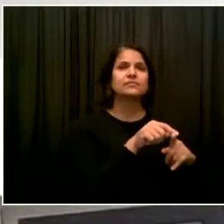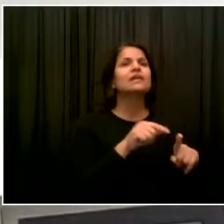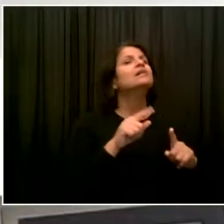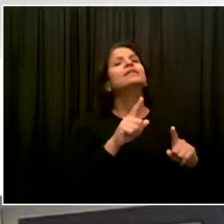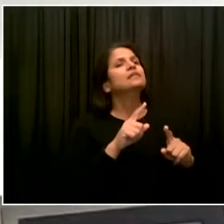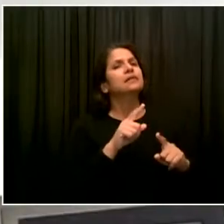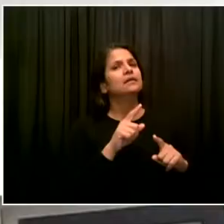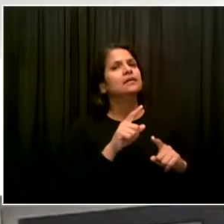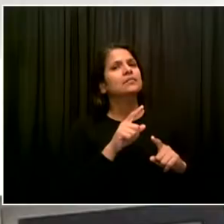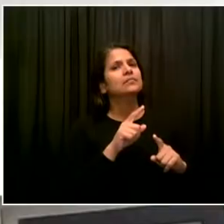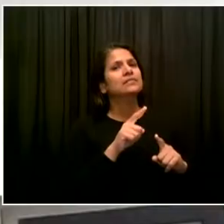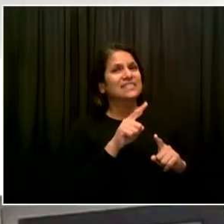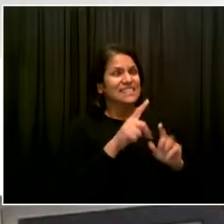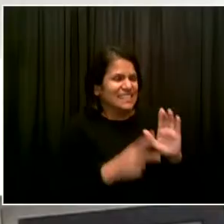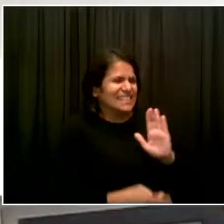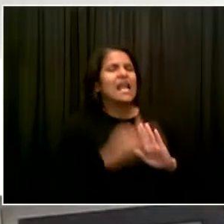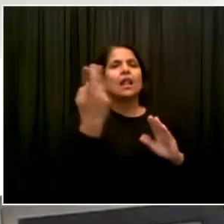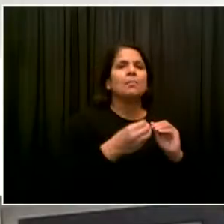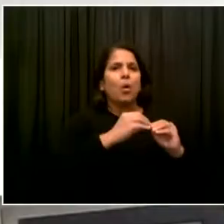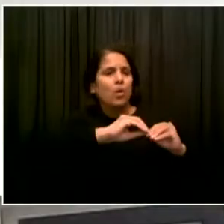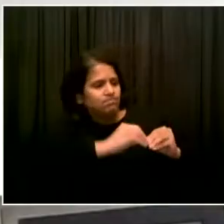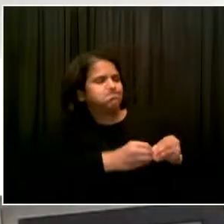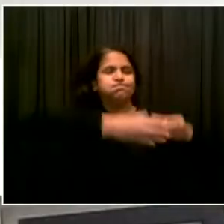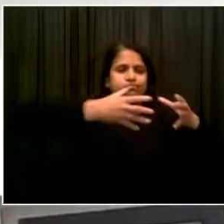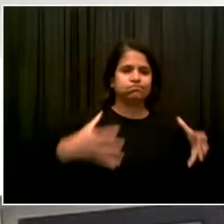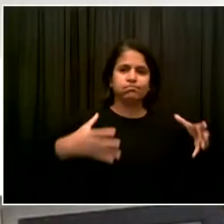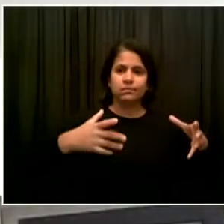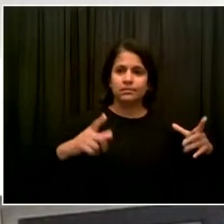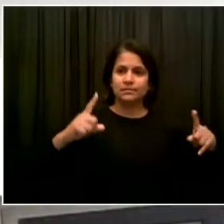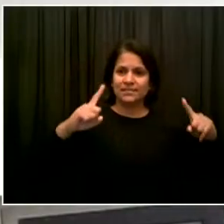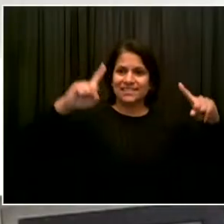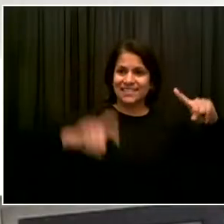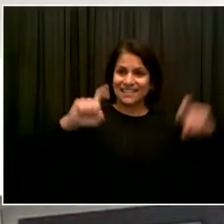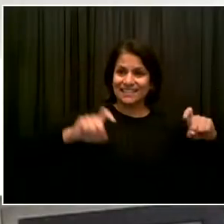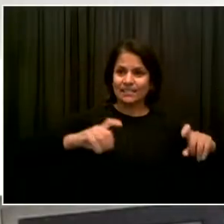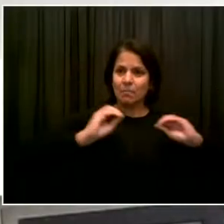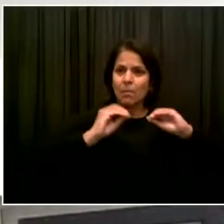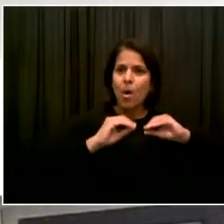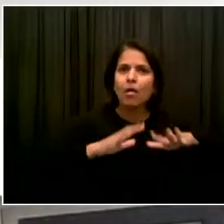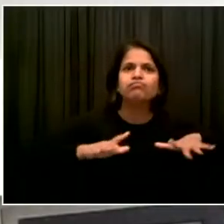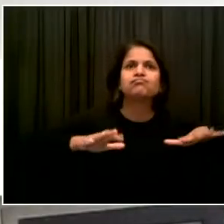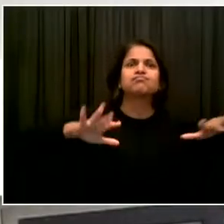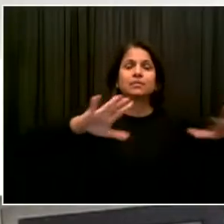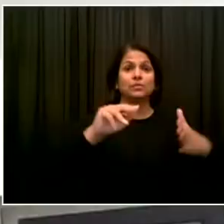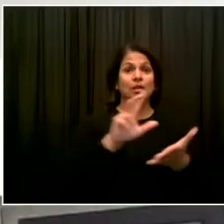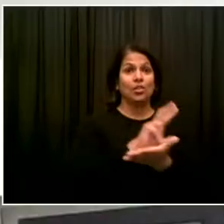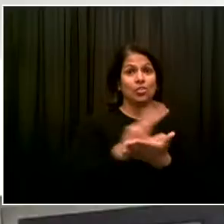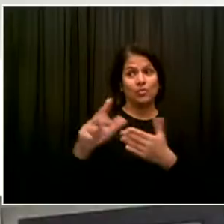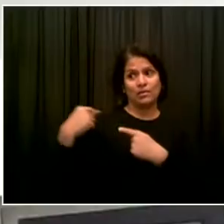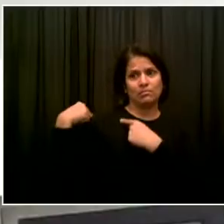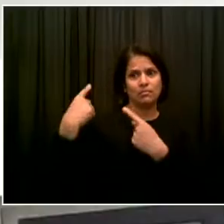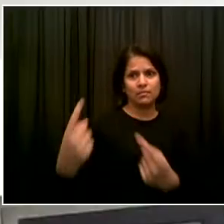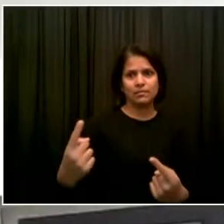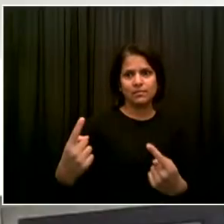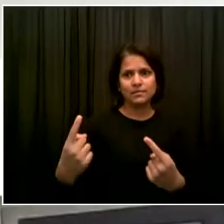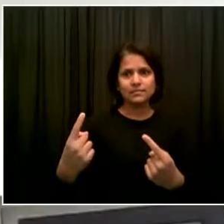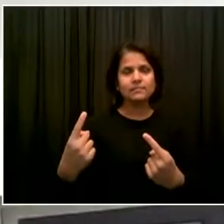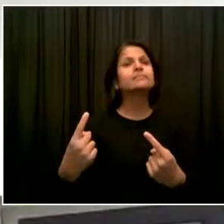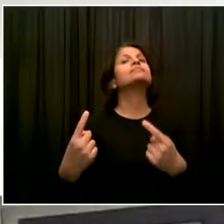DOUBLED IN THE LAST THREE WEEKS. THE TESTING CAPACITY.